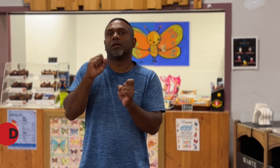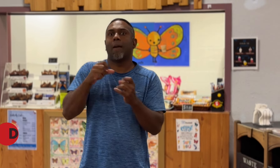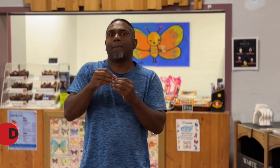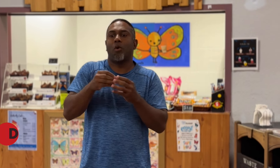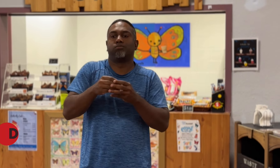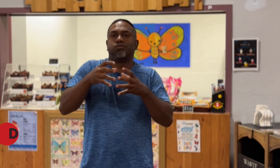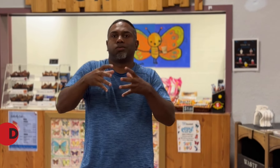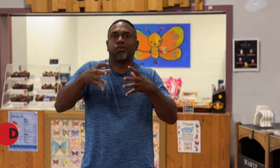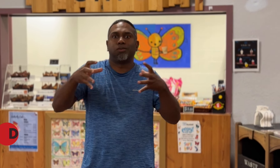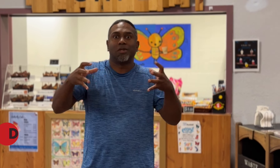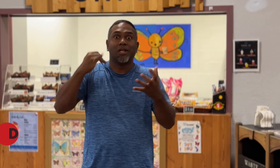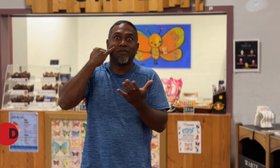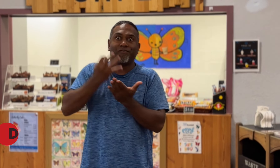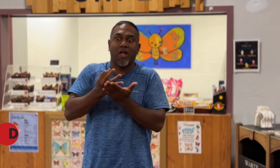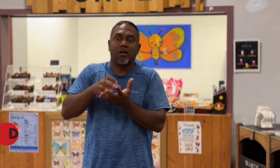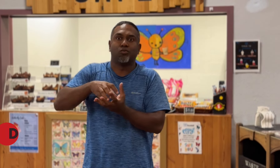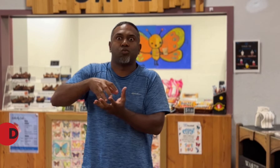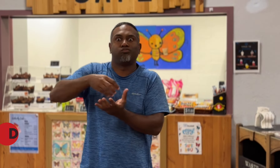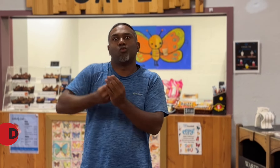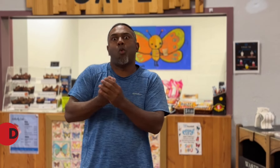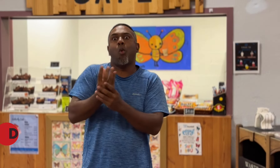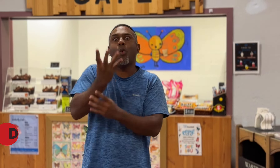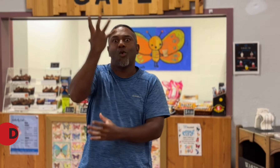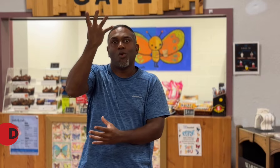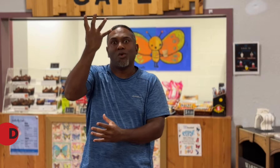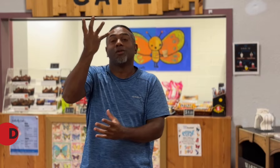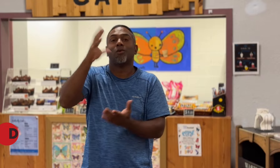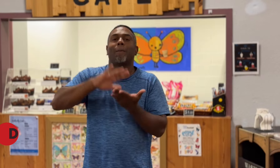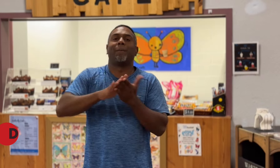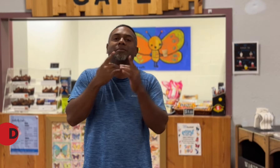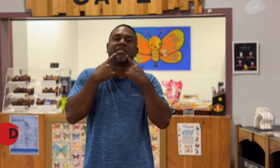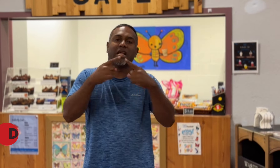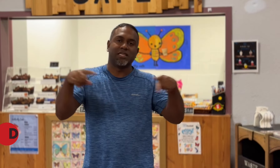and working money luncheon event. We also hope to be able to